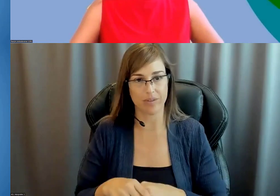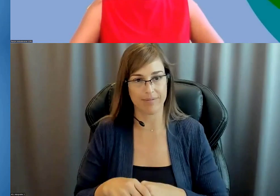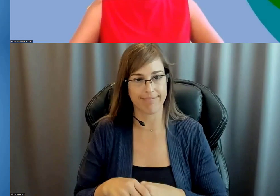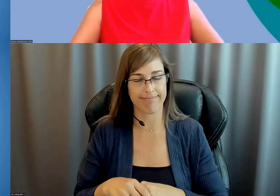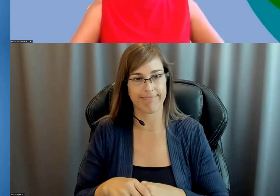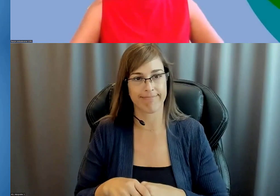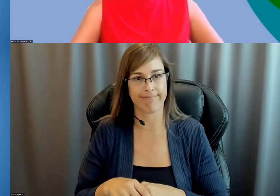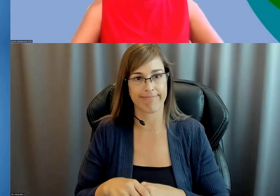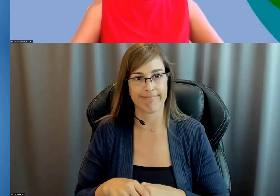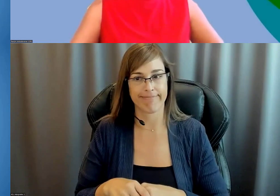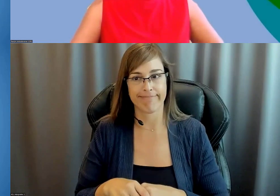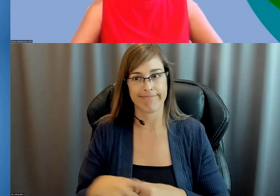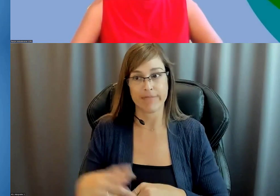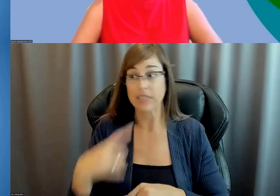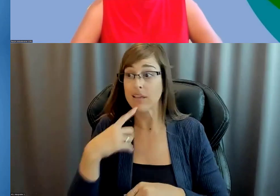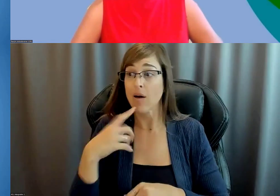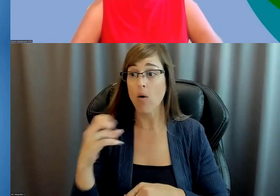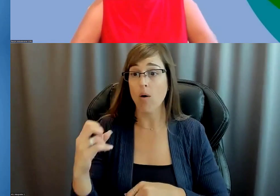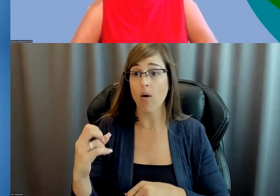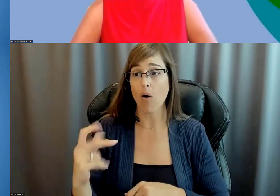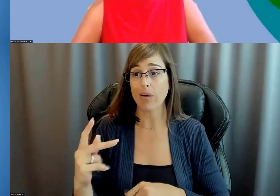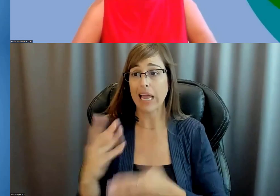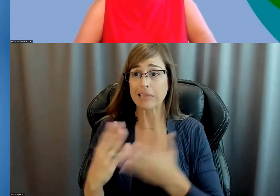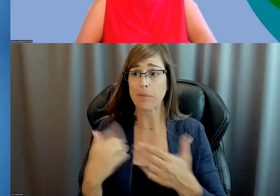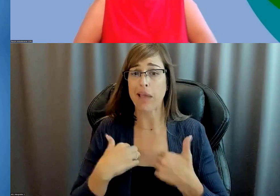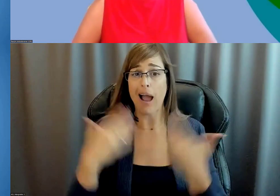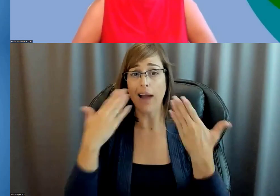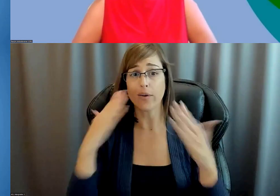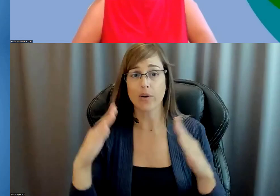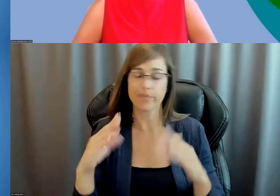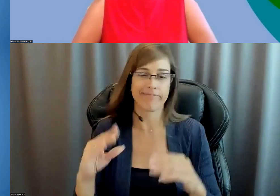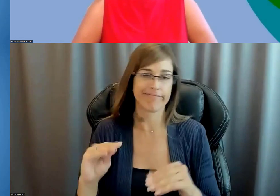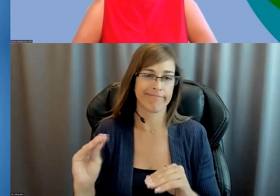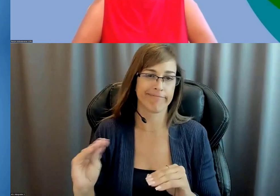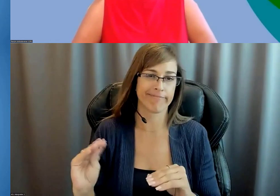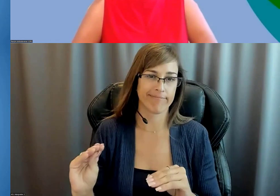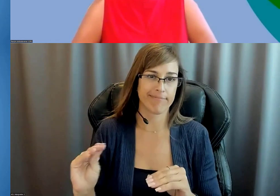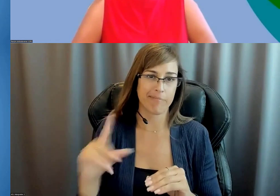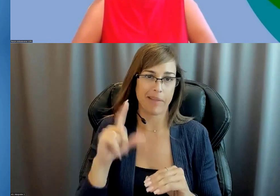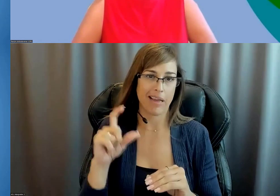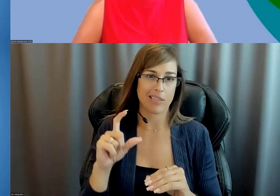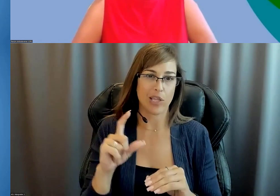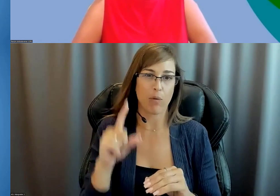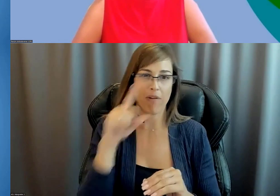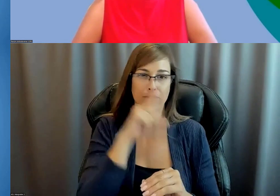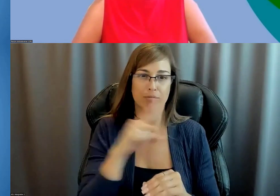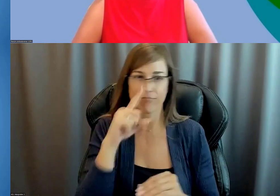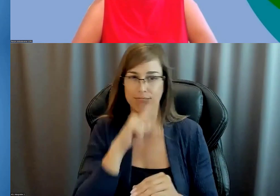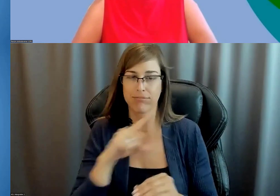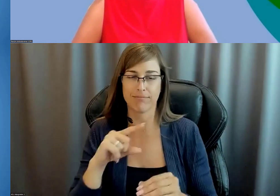"Okay, it was something that I didn't know" kind of thing because there was falsification in other data sets.